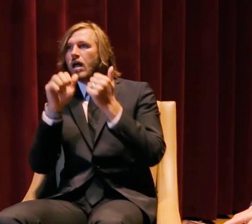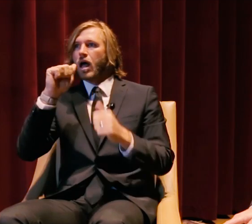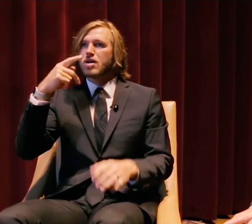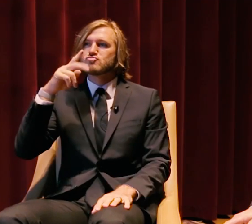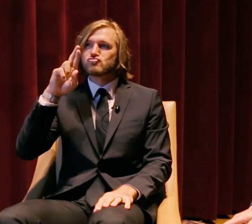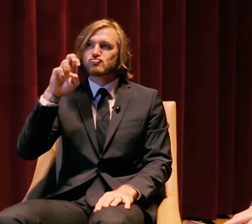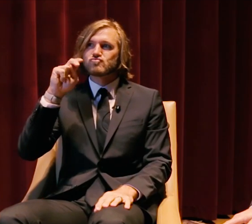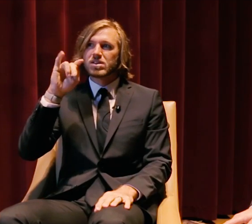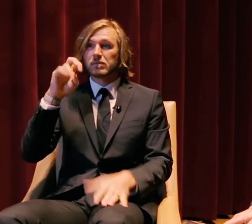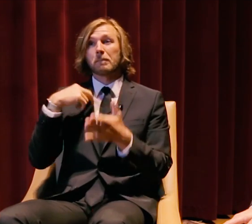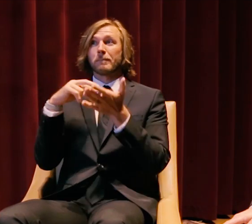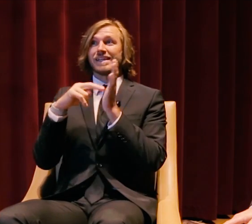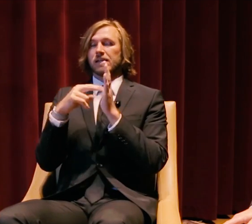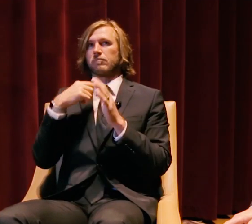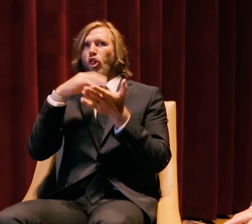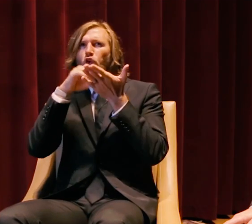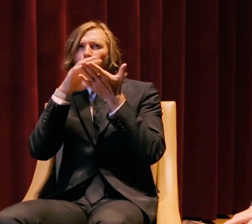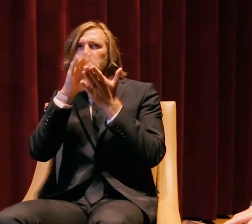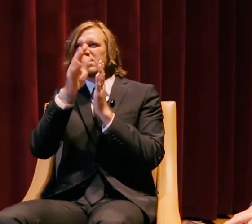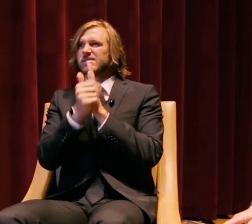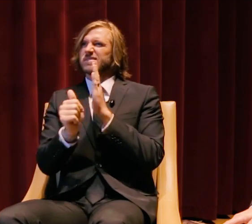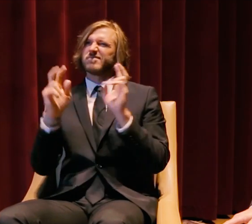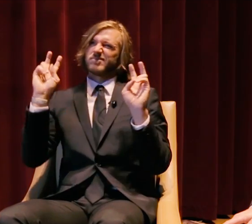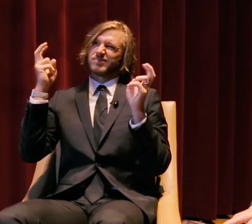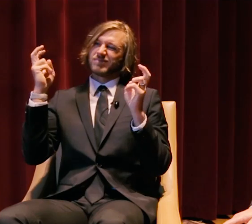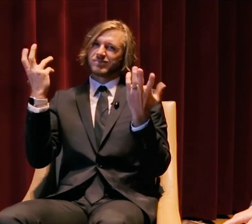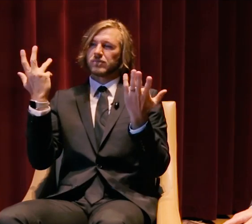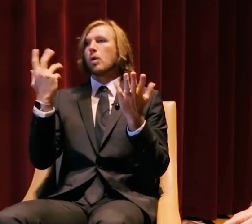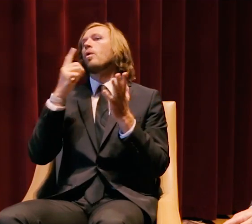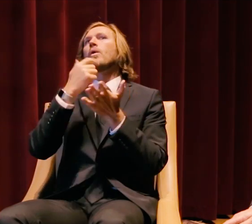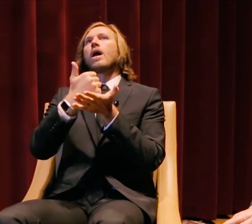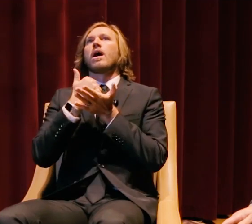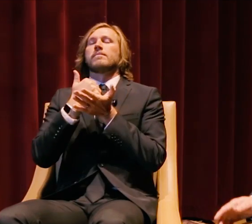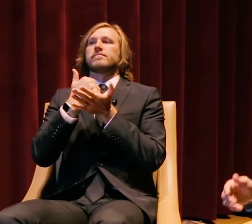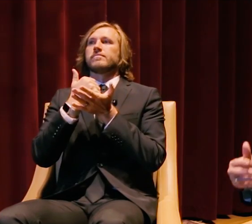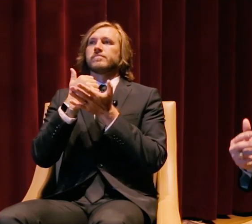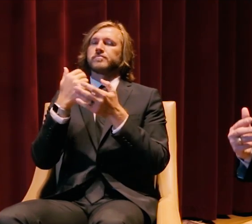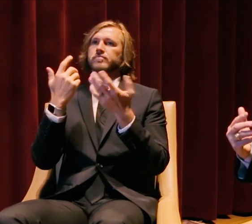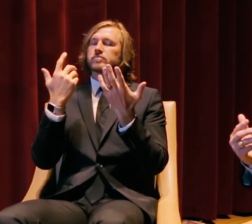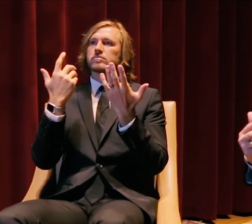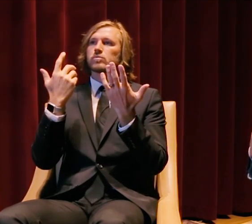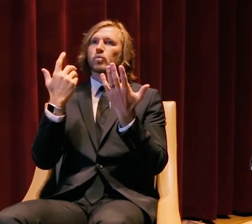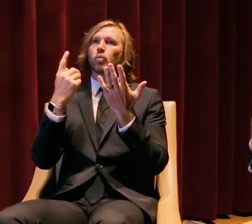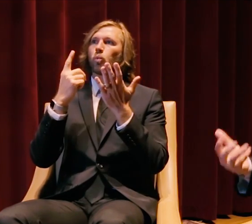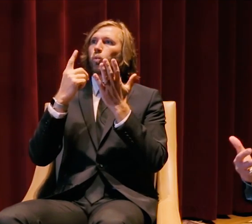And by that I mean I was really learning a skill set to serve me into whatever,